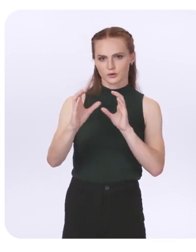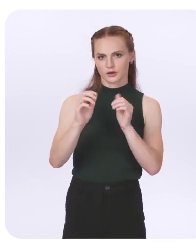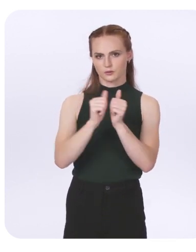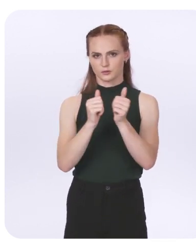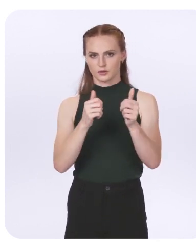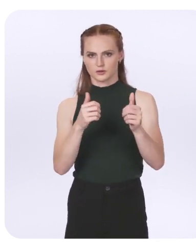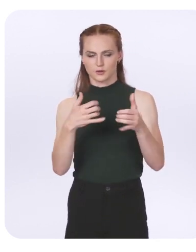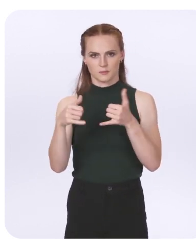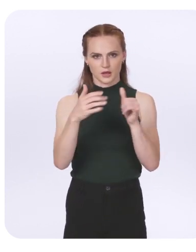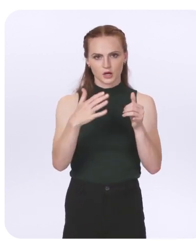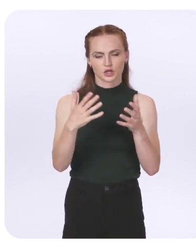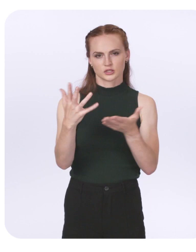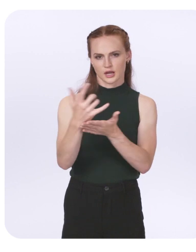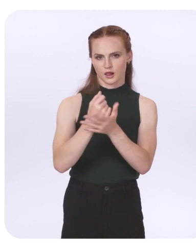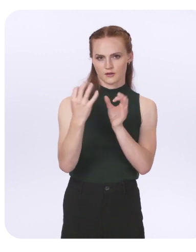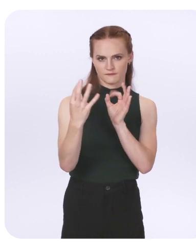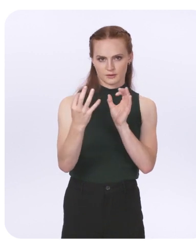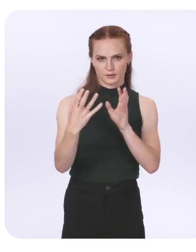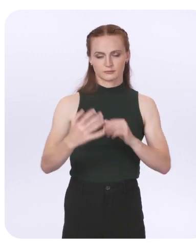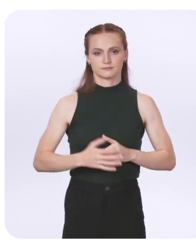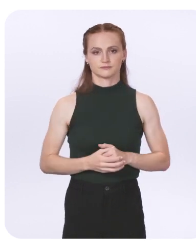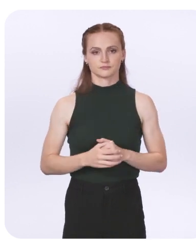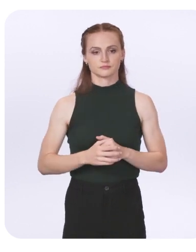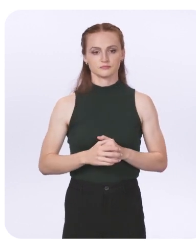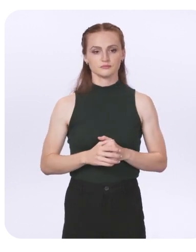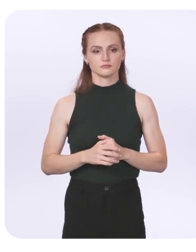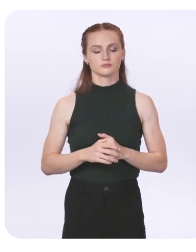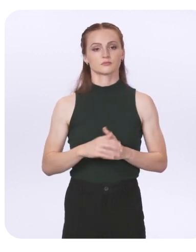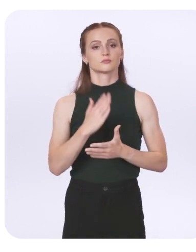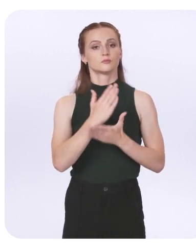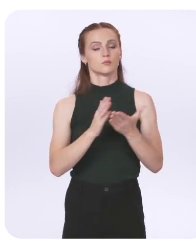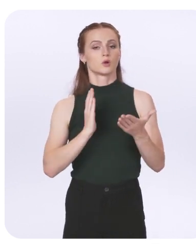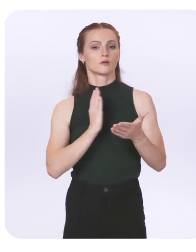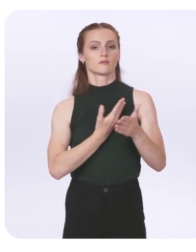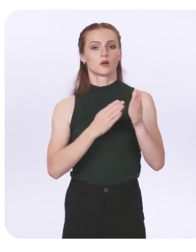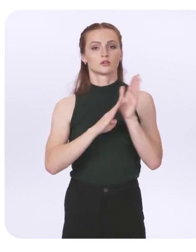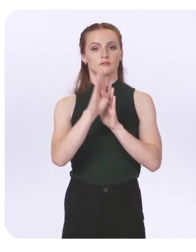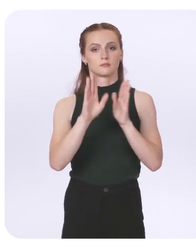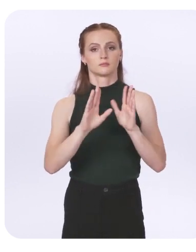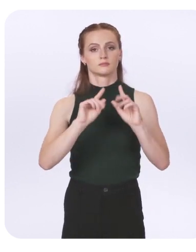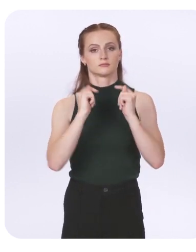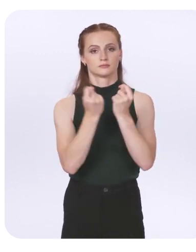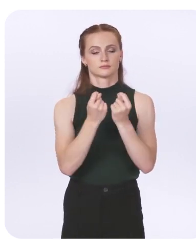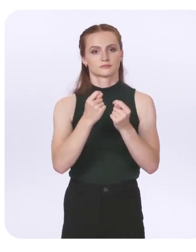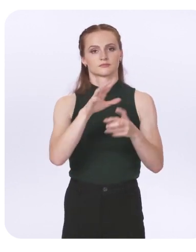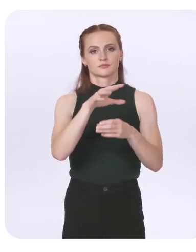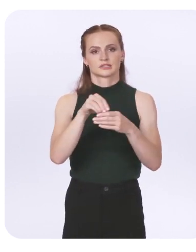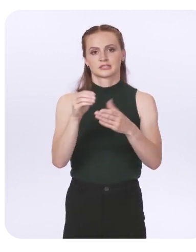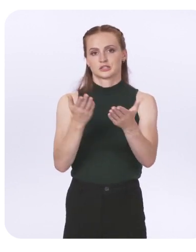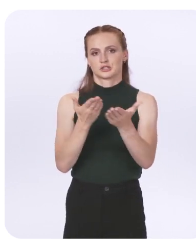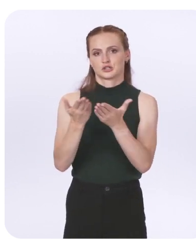Part of our development team is also on the server to answer questions directly and we encourage members